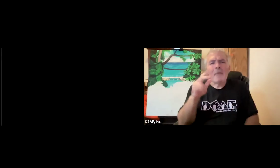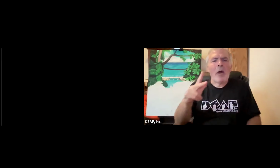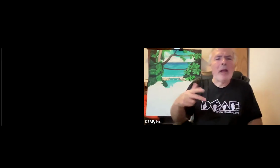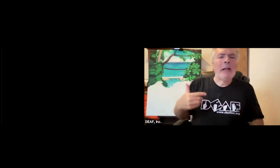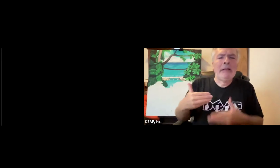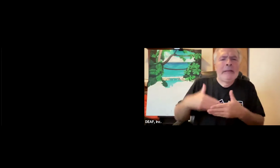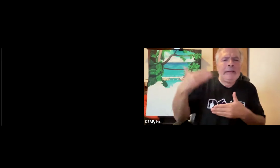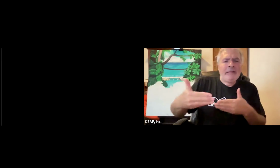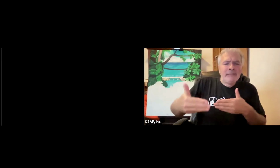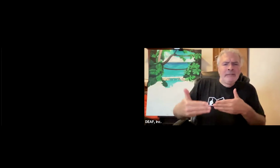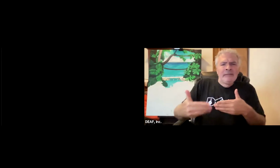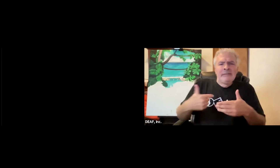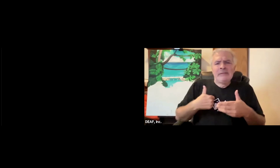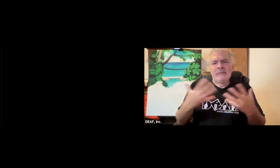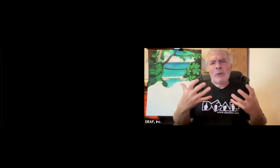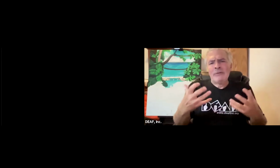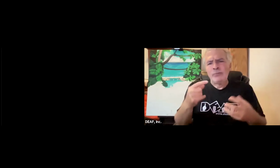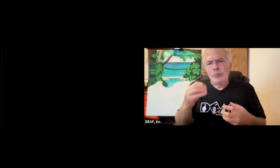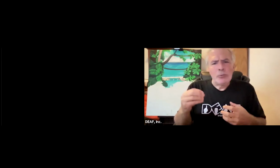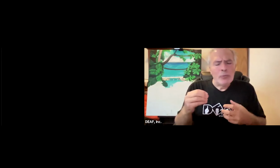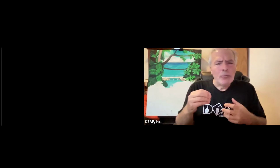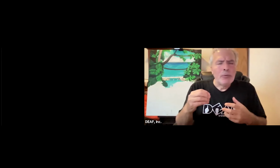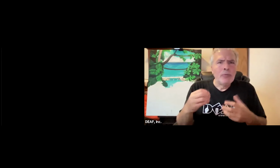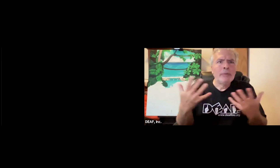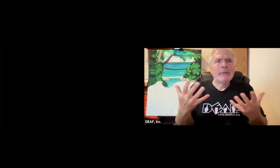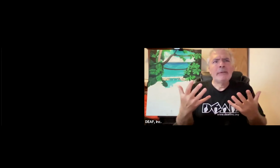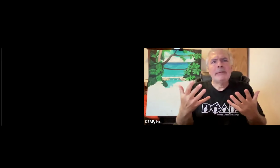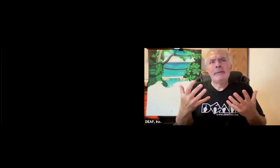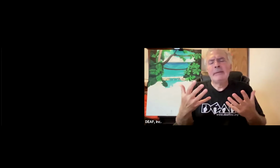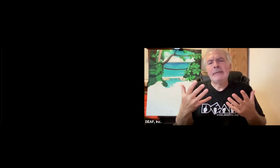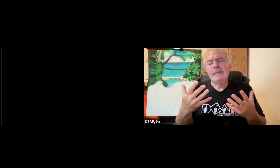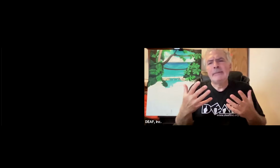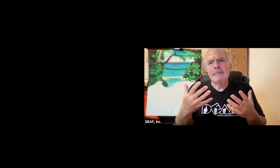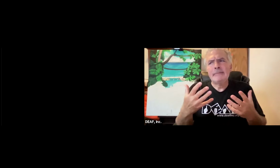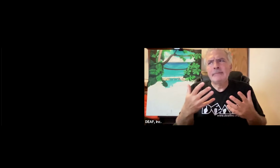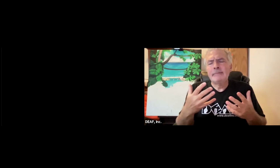All right. So our next category is